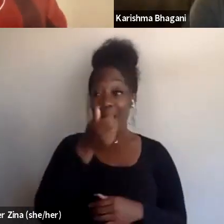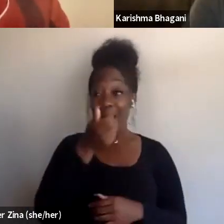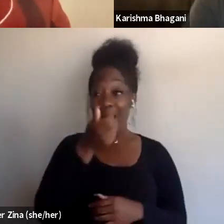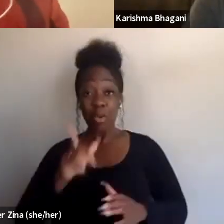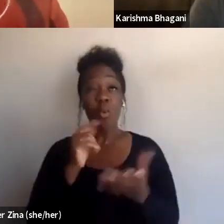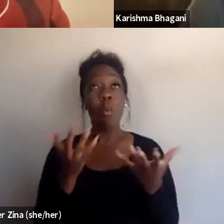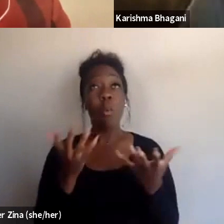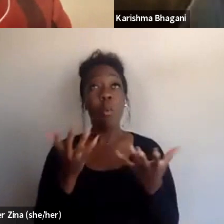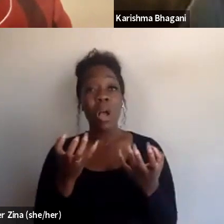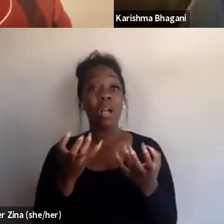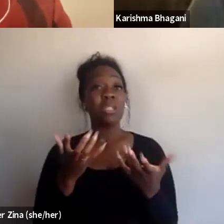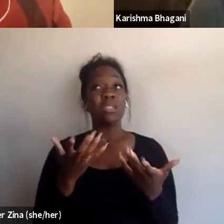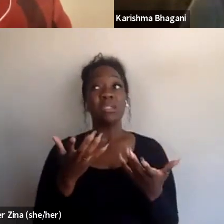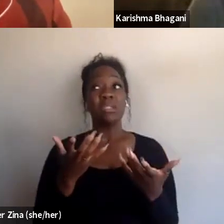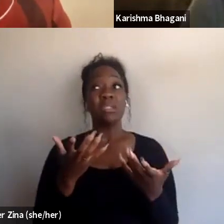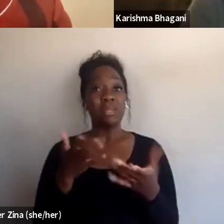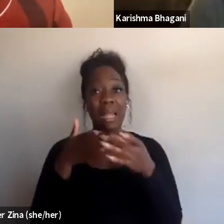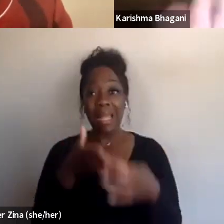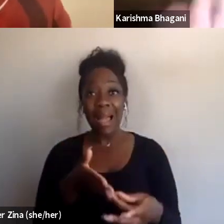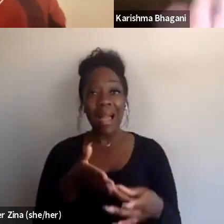Oh, no pun intended there but I guess it just.